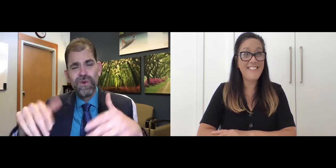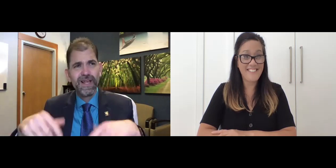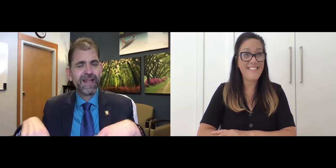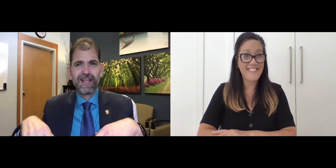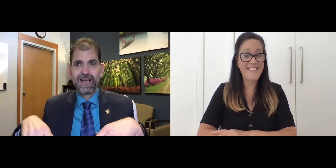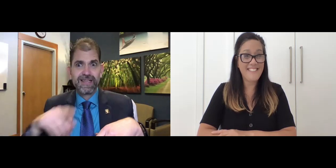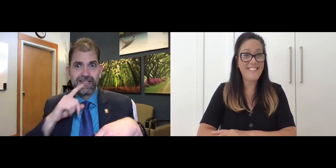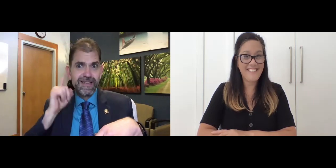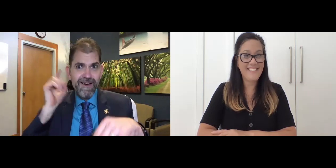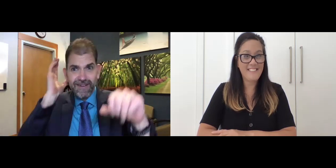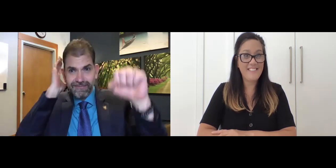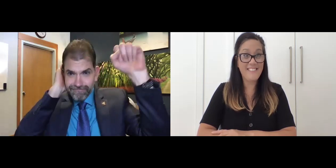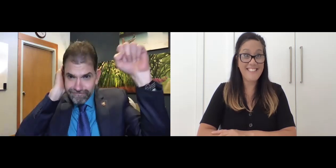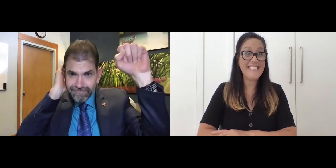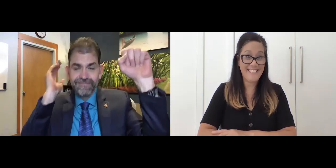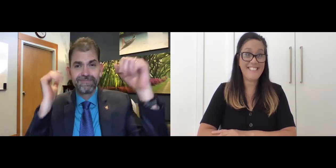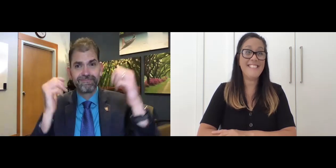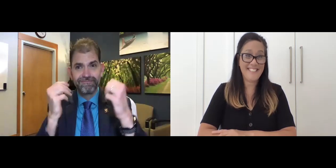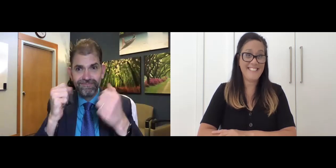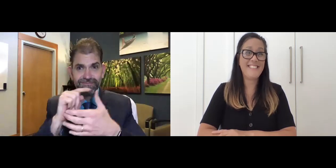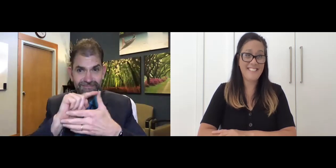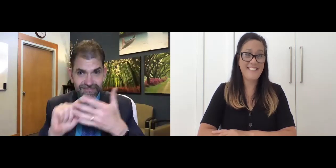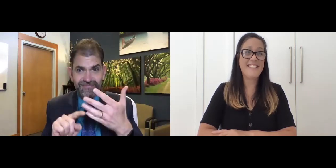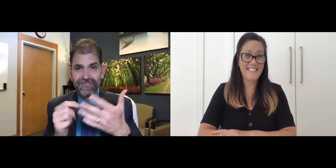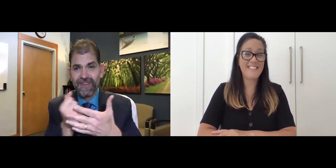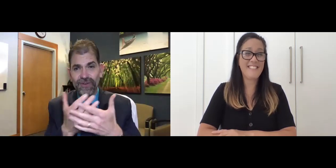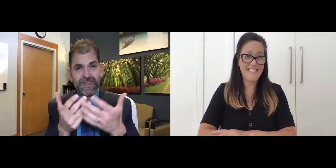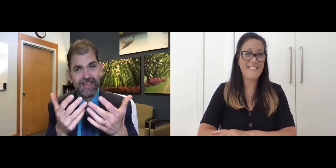having that opportunity to go to Gallaudet with you know deaf power